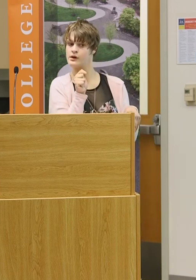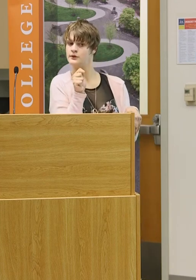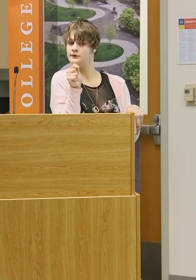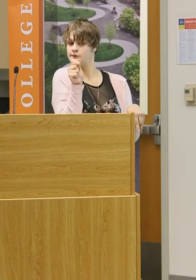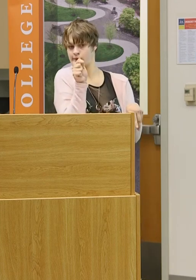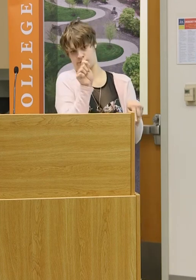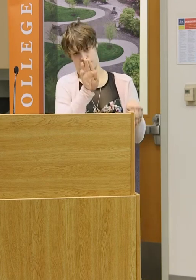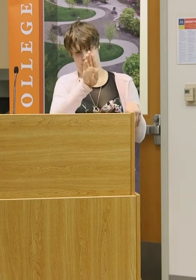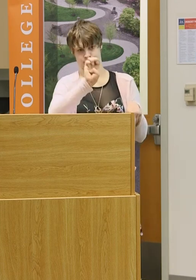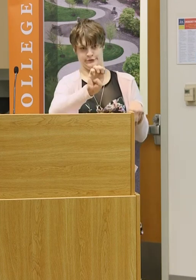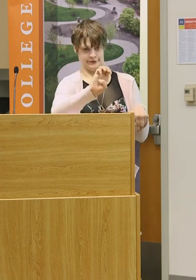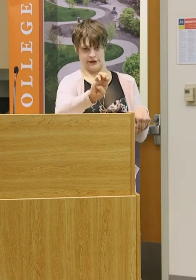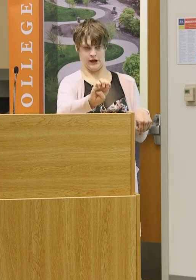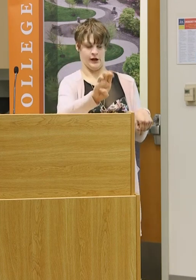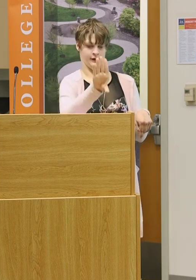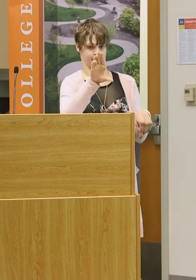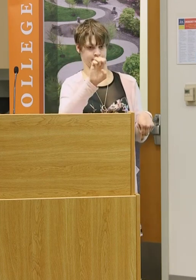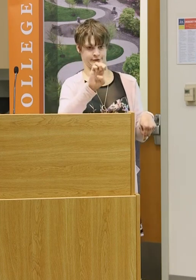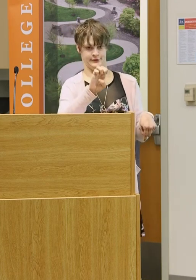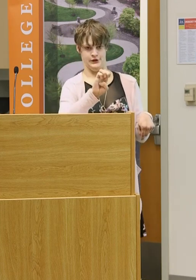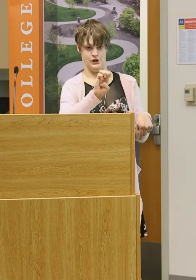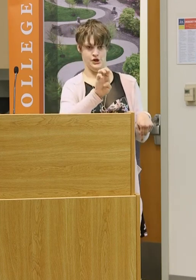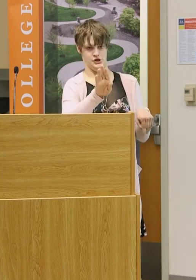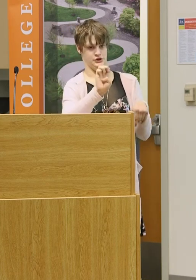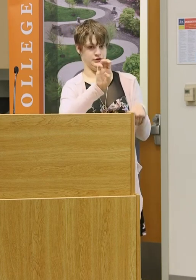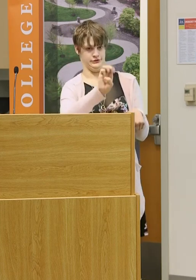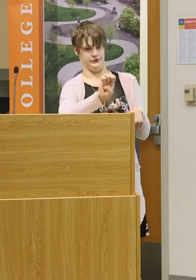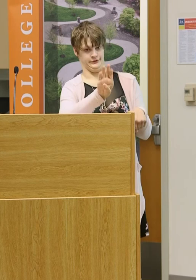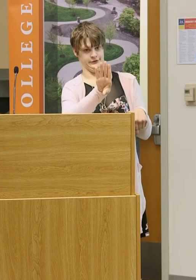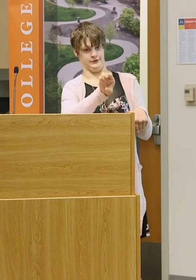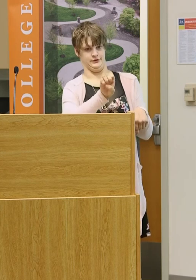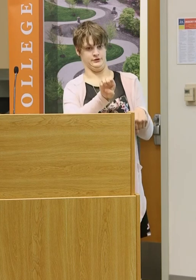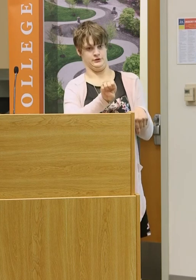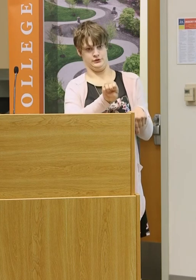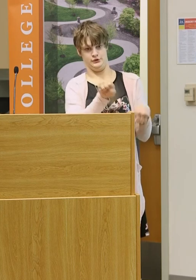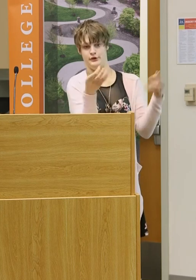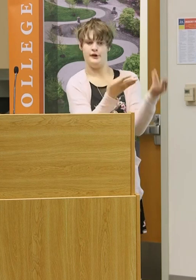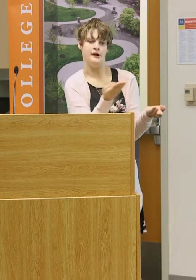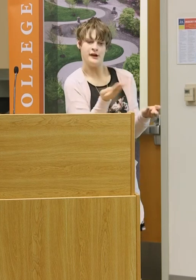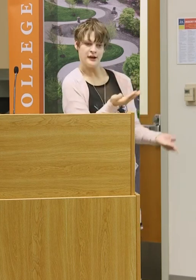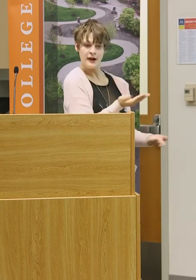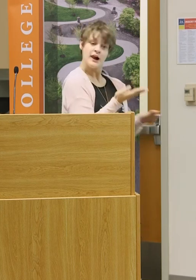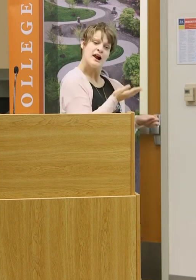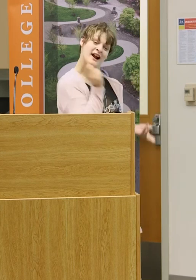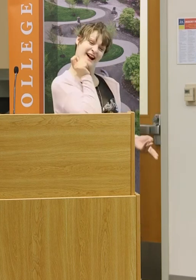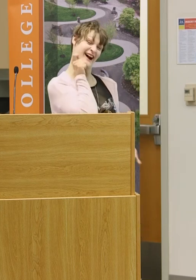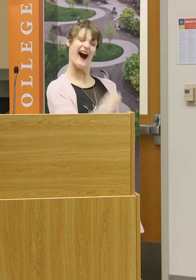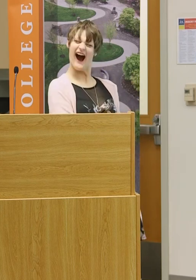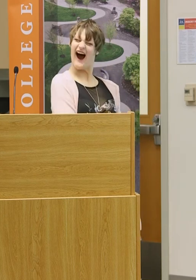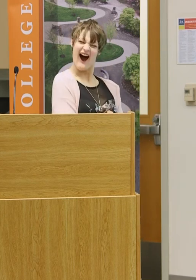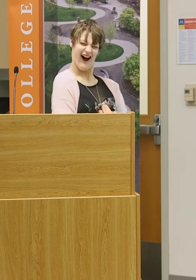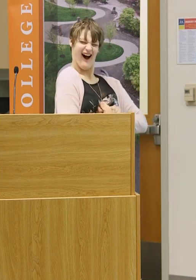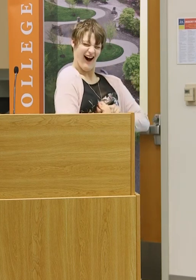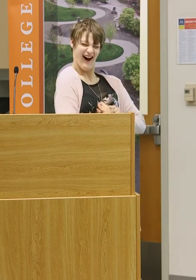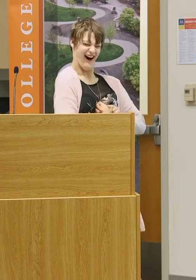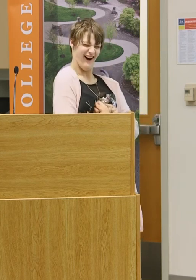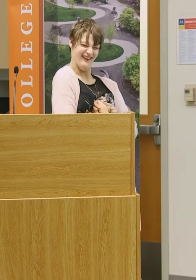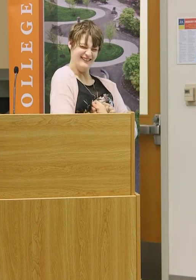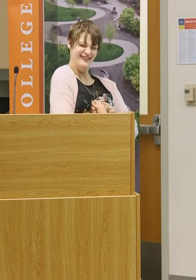After I received my certificate, I decided to work toward my associates degree in early childhood education,